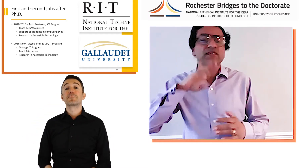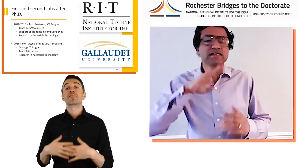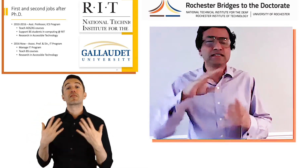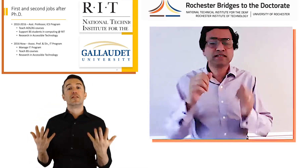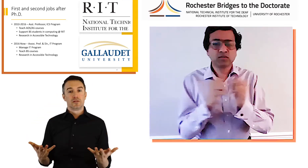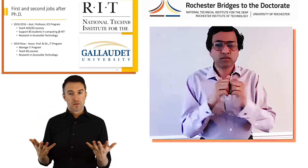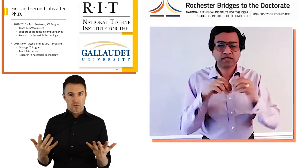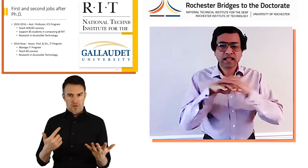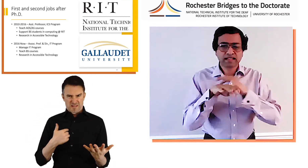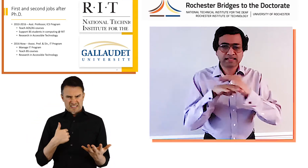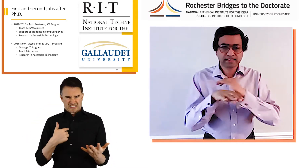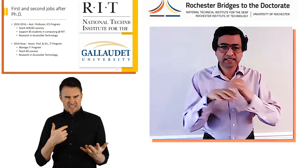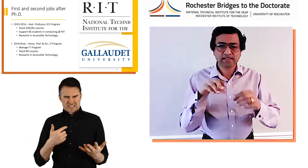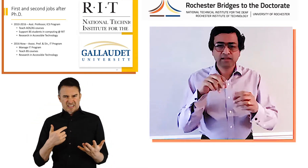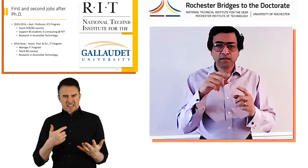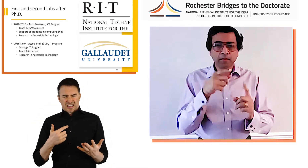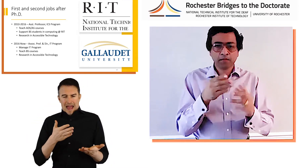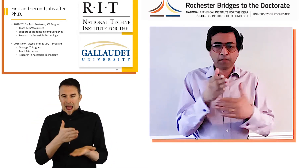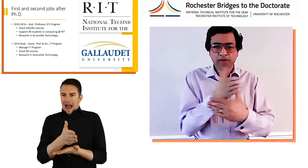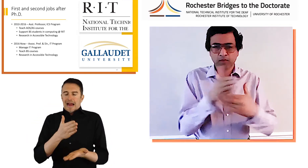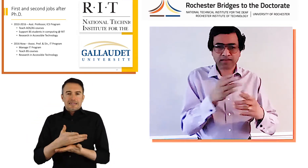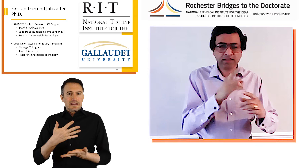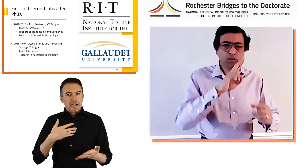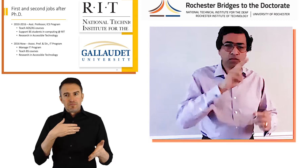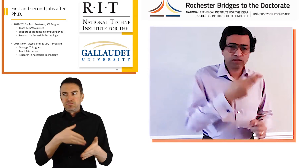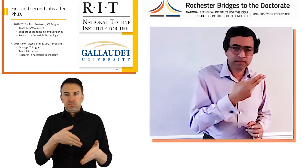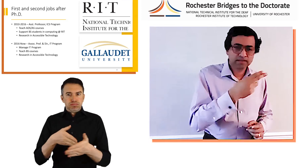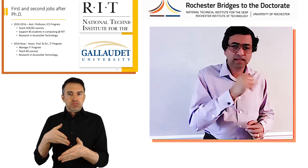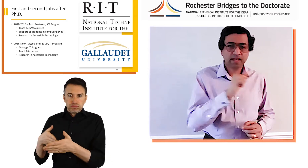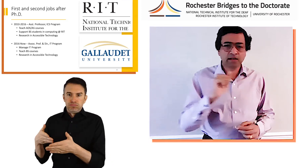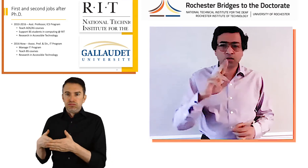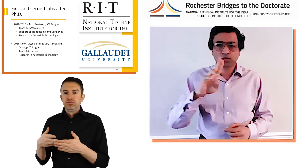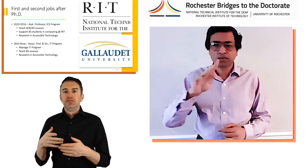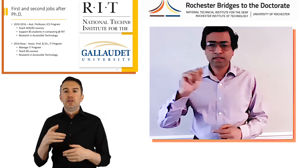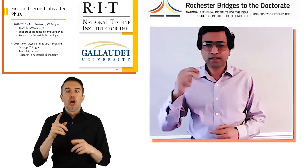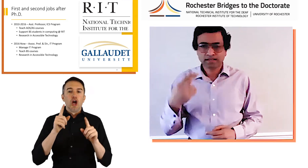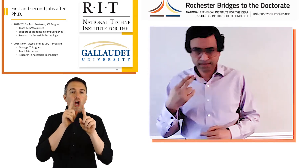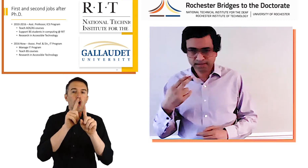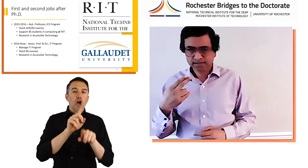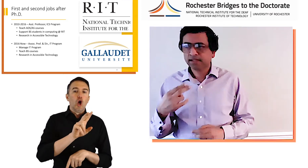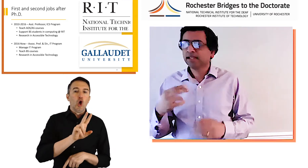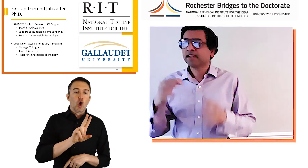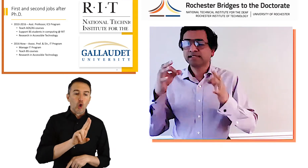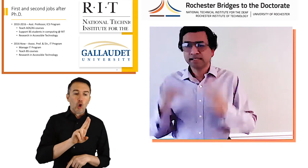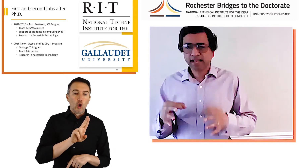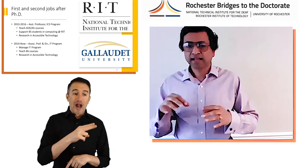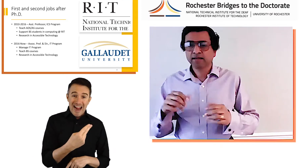Because of the frustrations that I had with access services between the University of Houston and University of Texas at Houston,